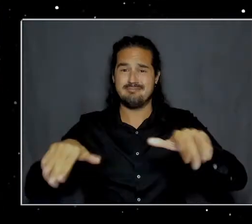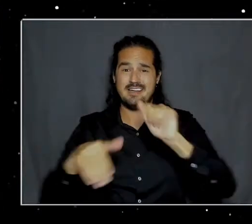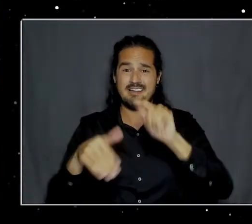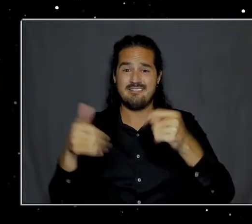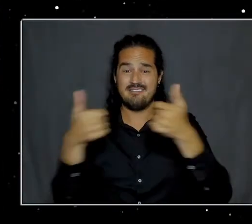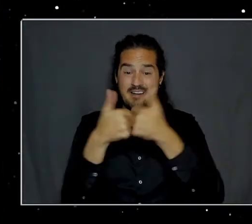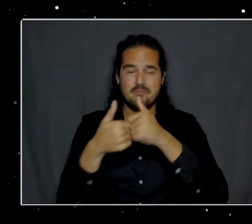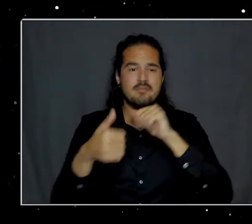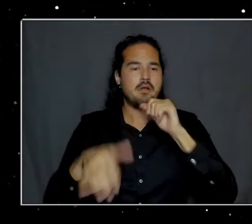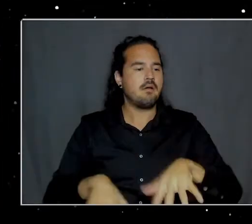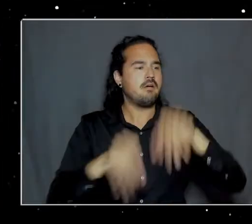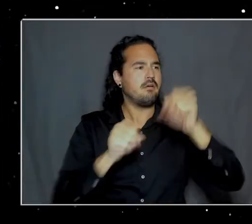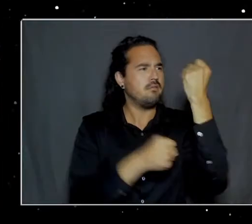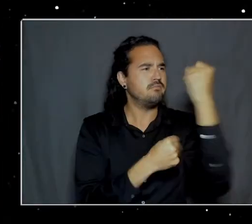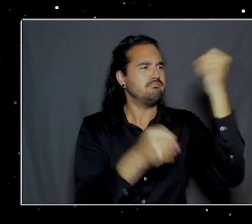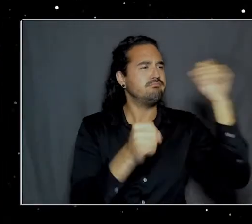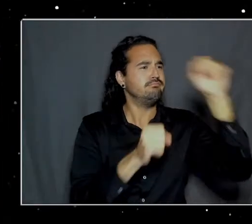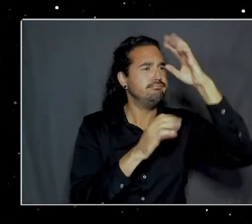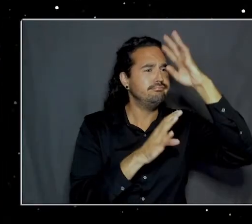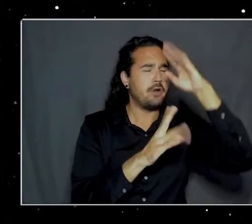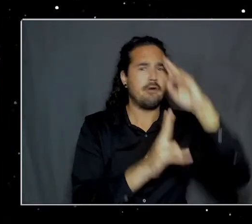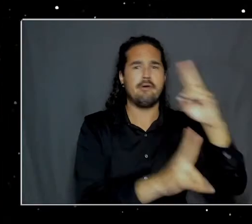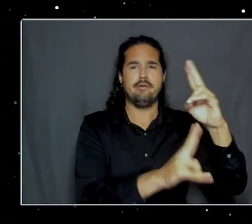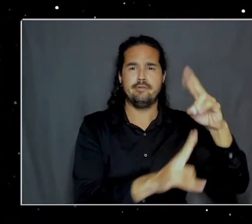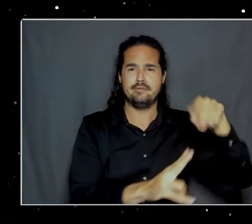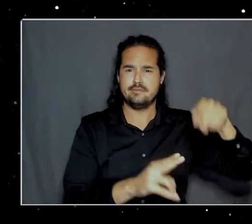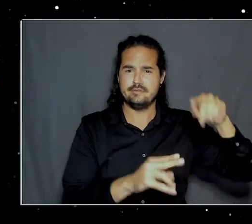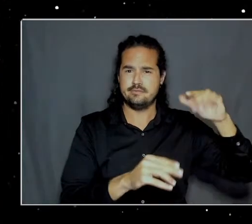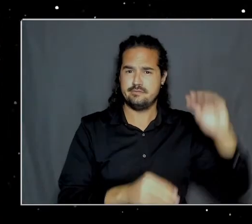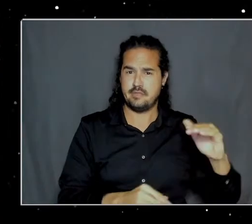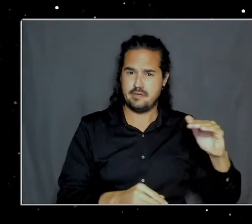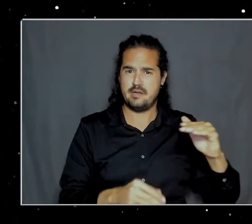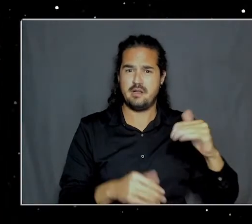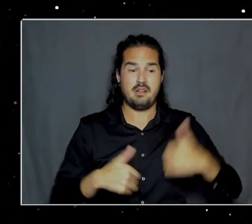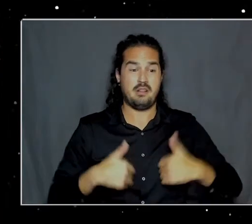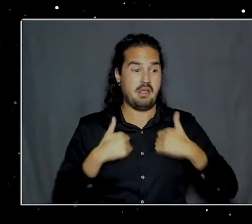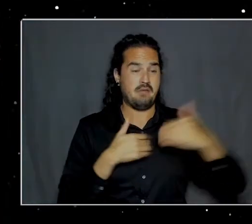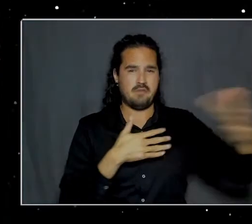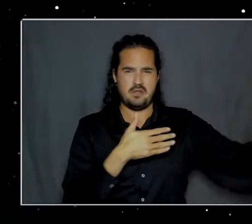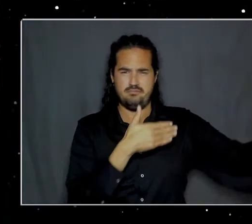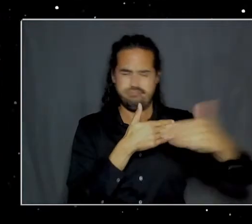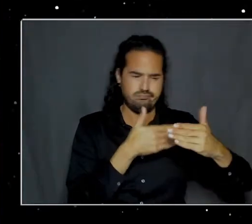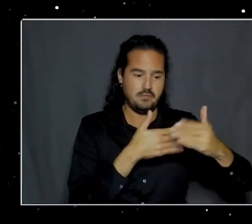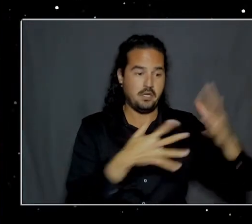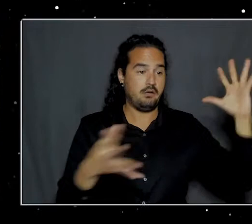AND SUMMED UP, LEFT ME NO CHOICE BUT TO BRING MY MIGHTIEST VOICE. SONIA JOSEPH: